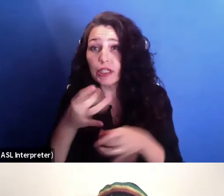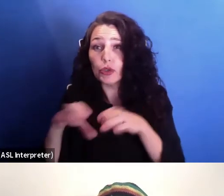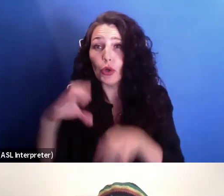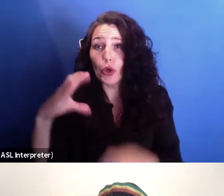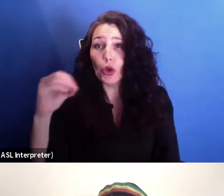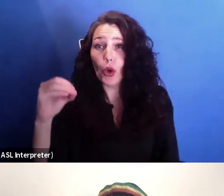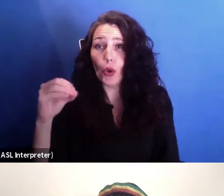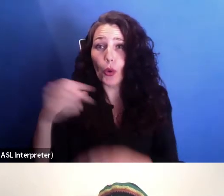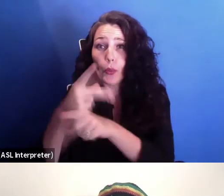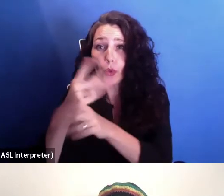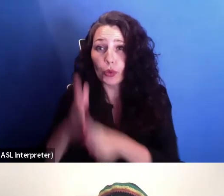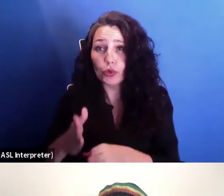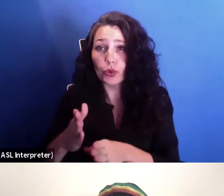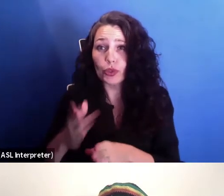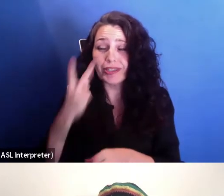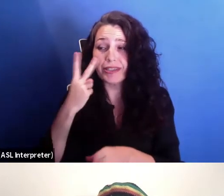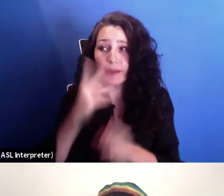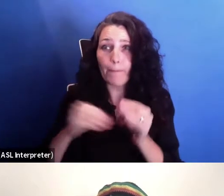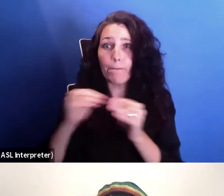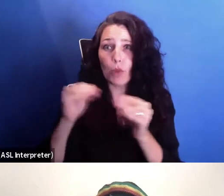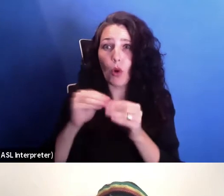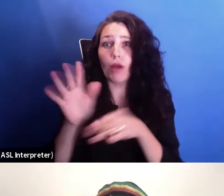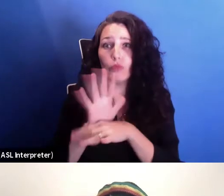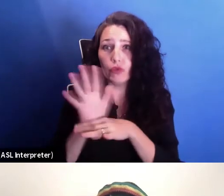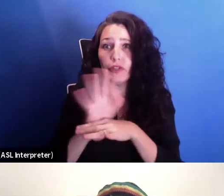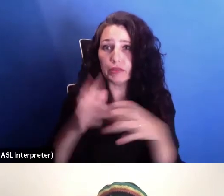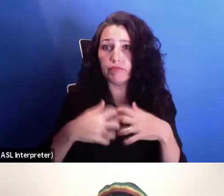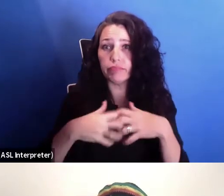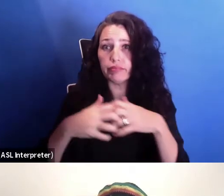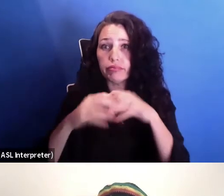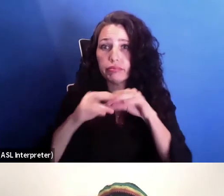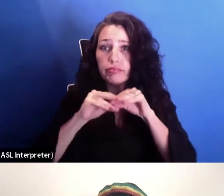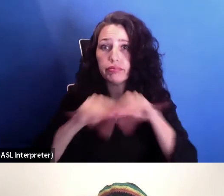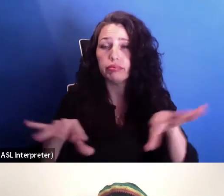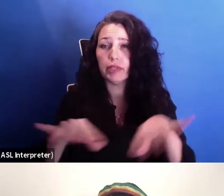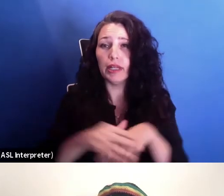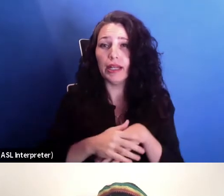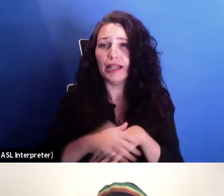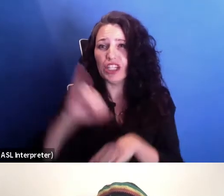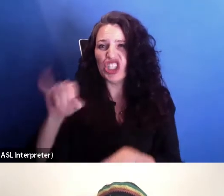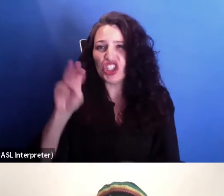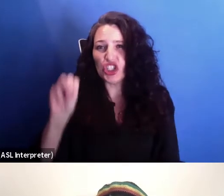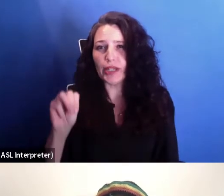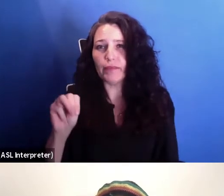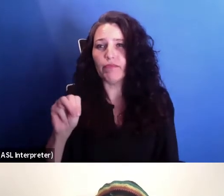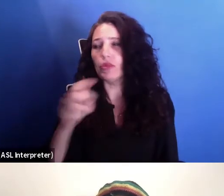I'd like to see in disability that you weren't seeing. And Jim was seeing like almost every documentary that was ever made,